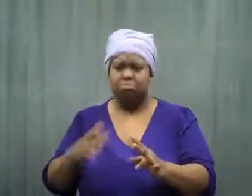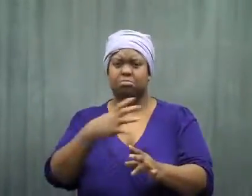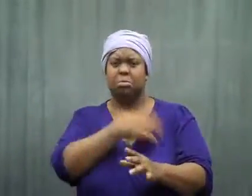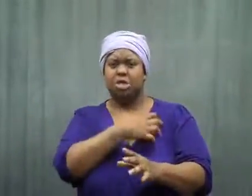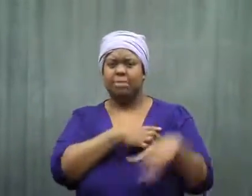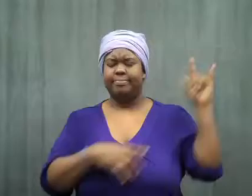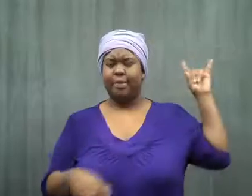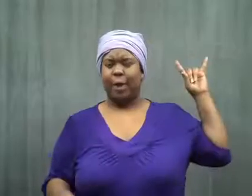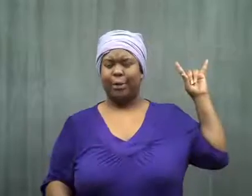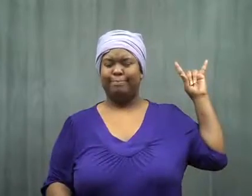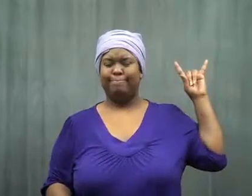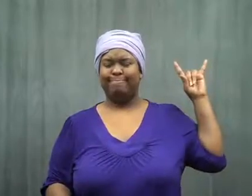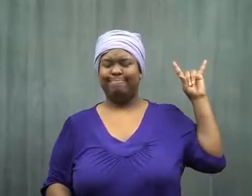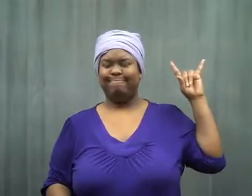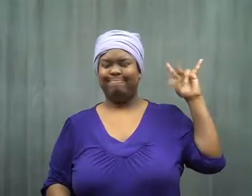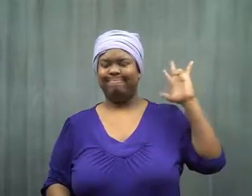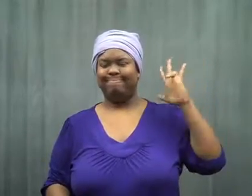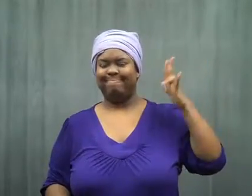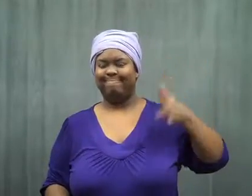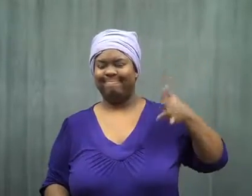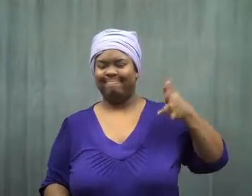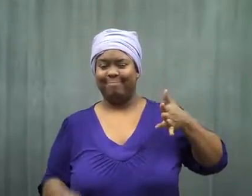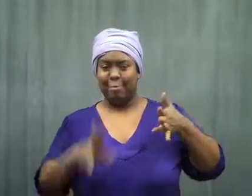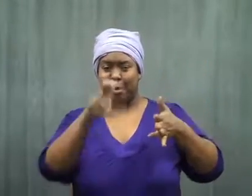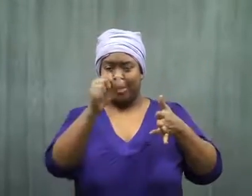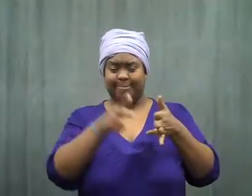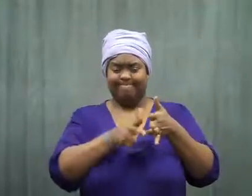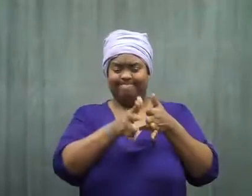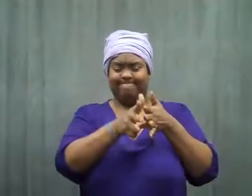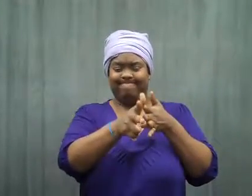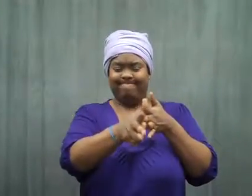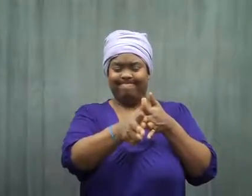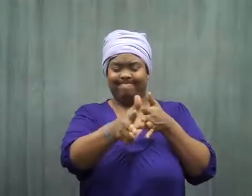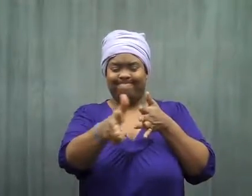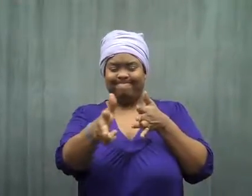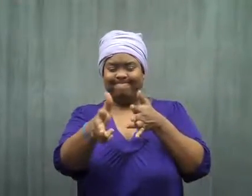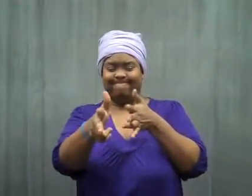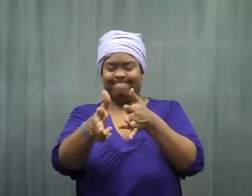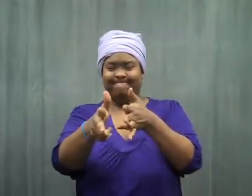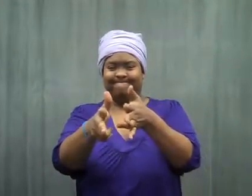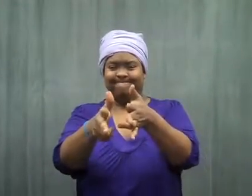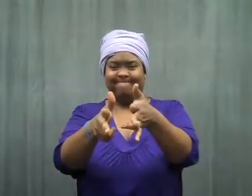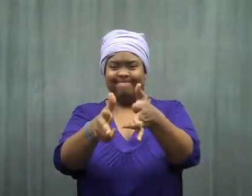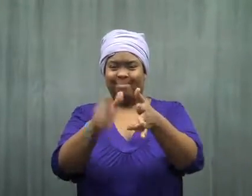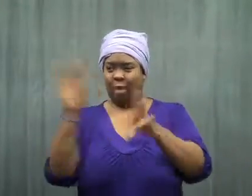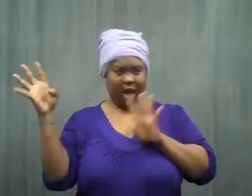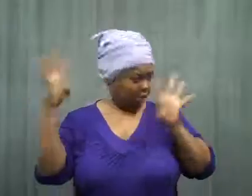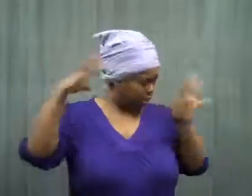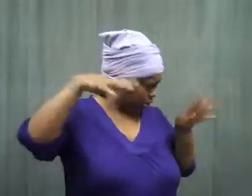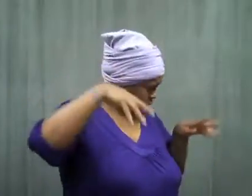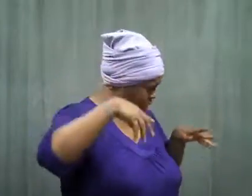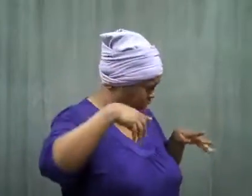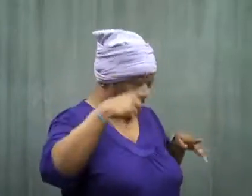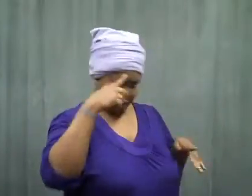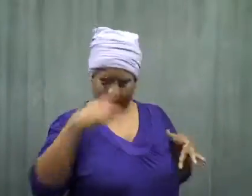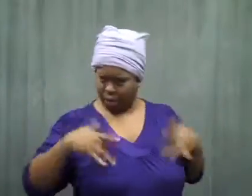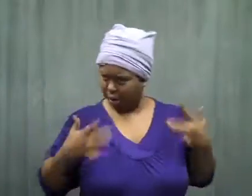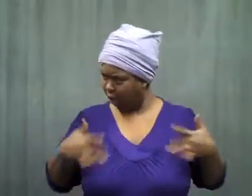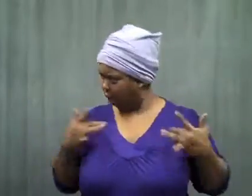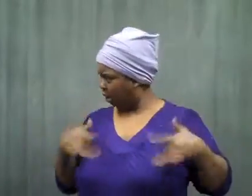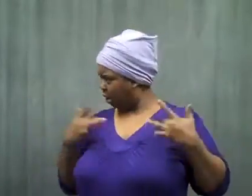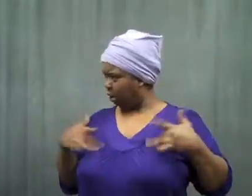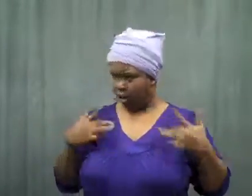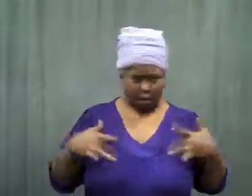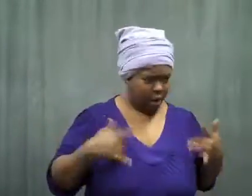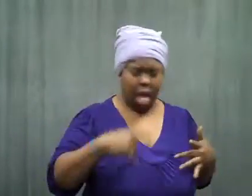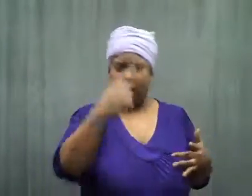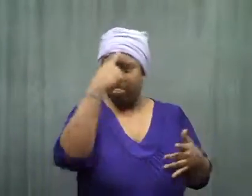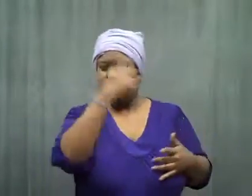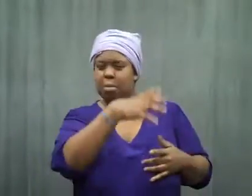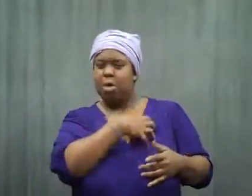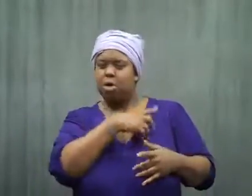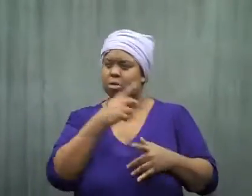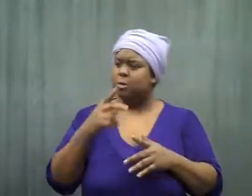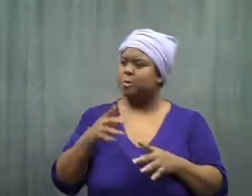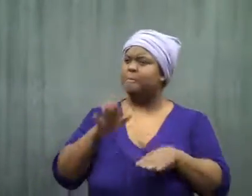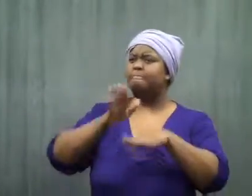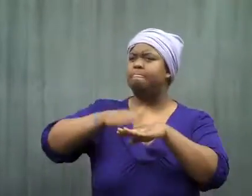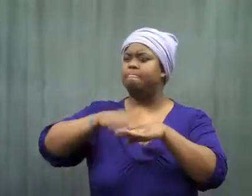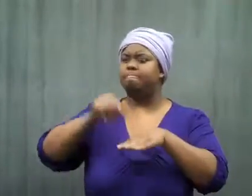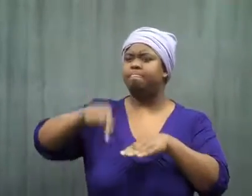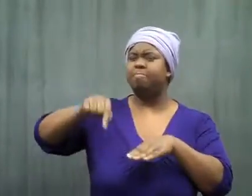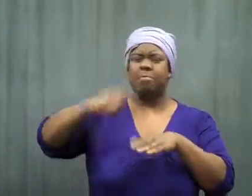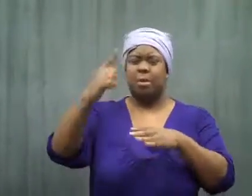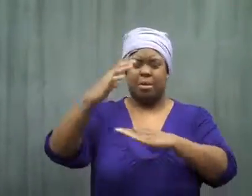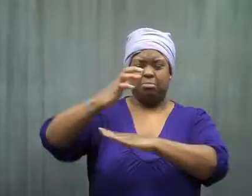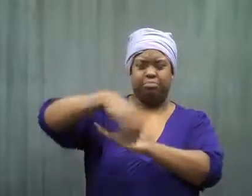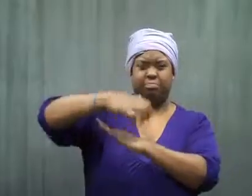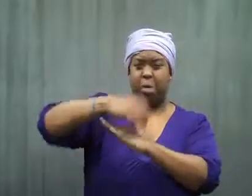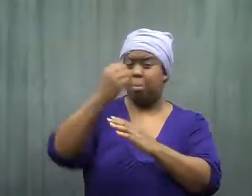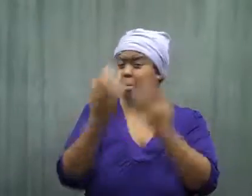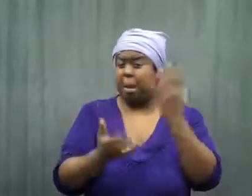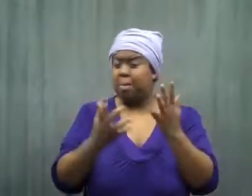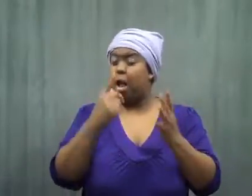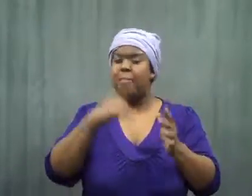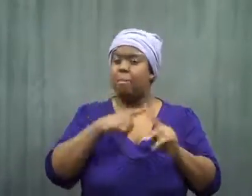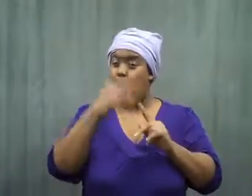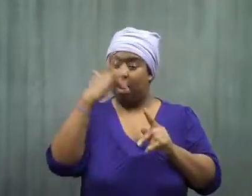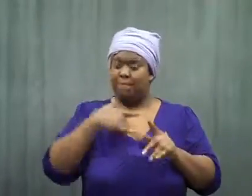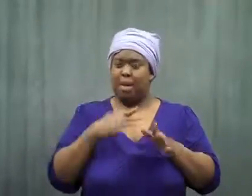Then a police car pulled the bus over. We gawked out the window.